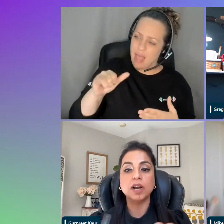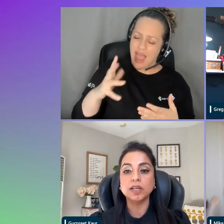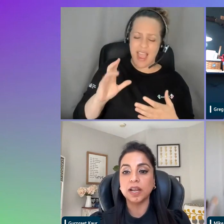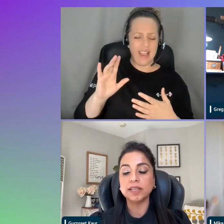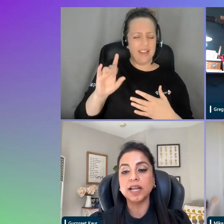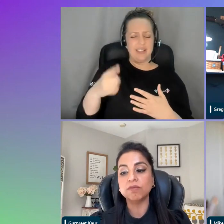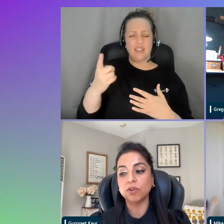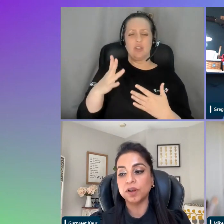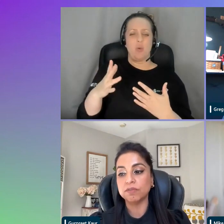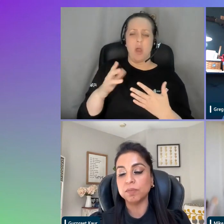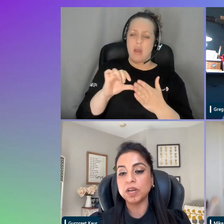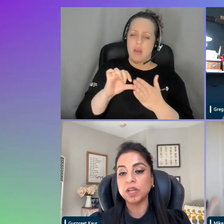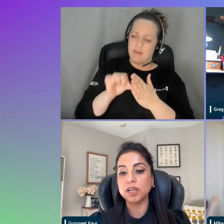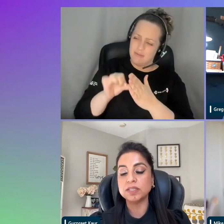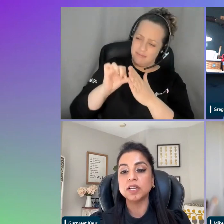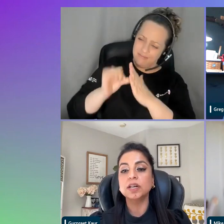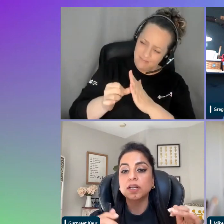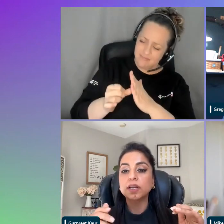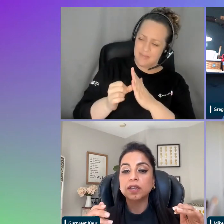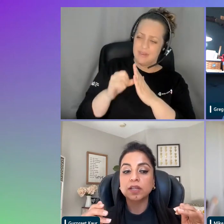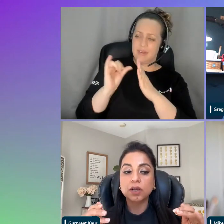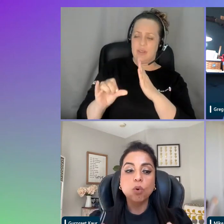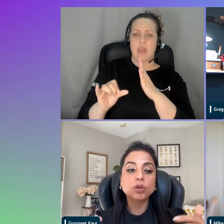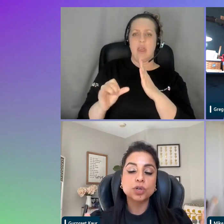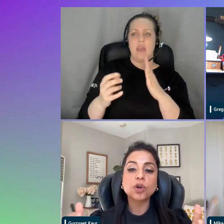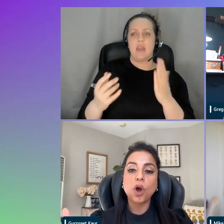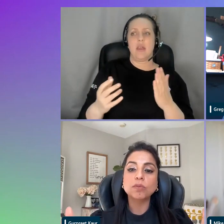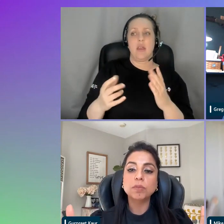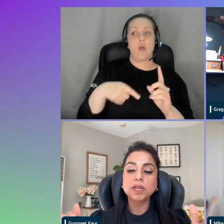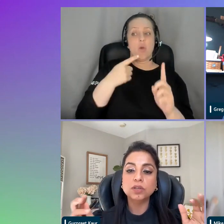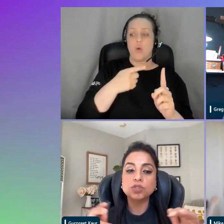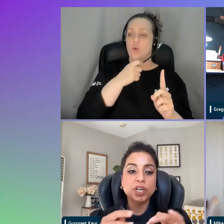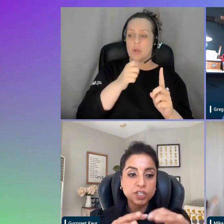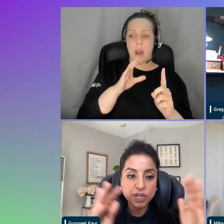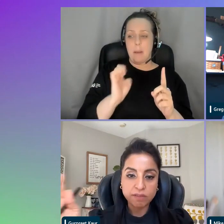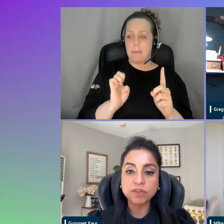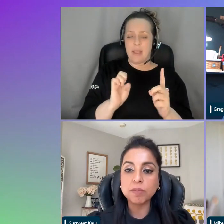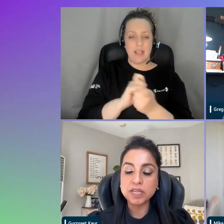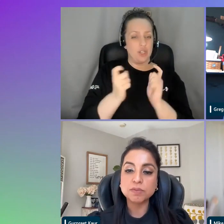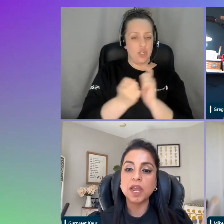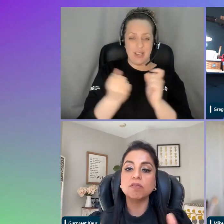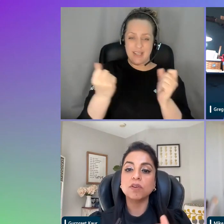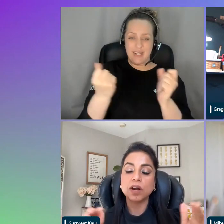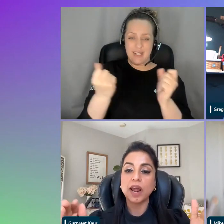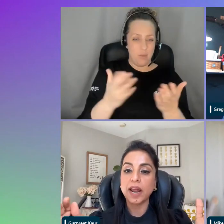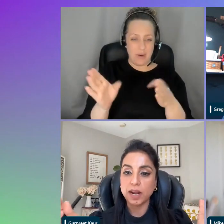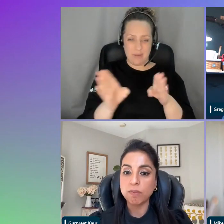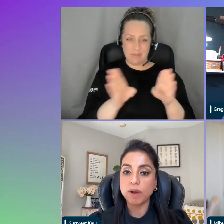double underline that for everybody is the goal should not be to change everybody's behavior and minds. Yes, you do